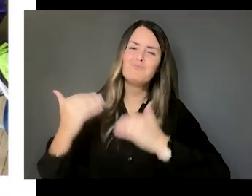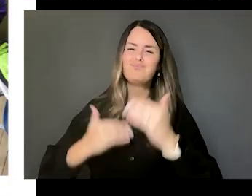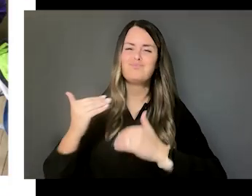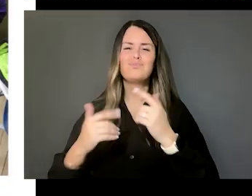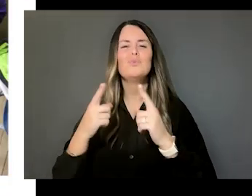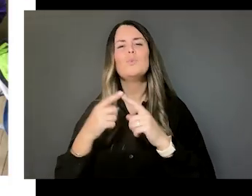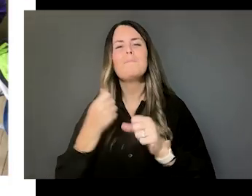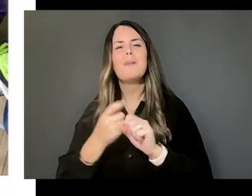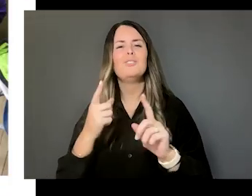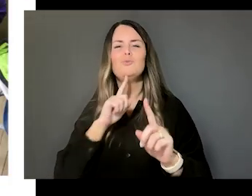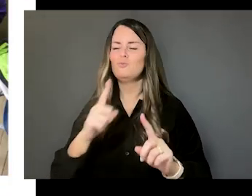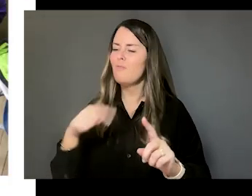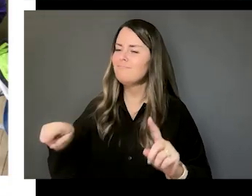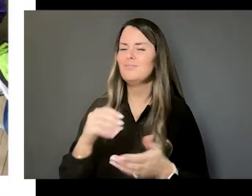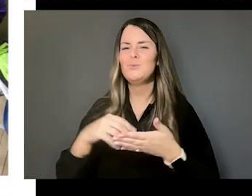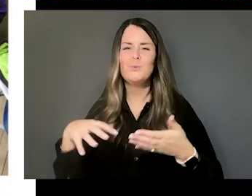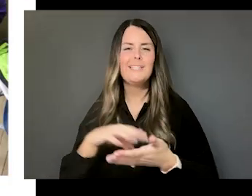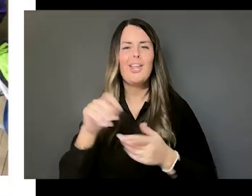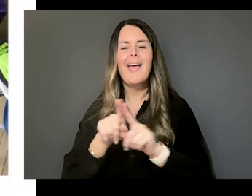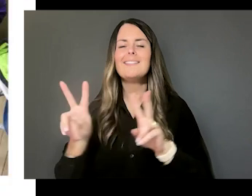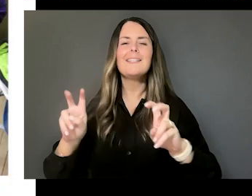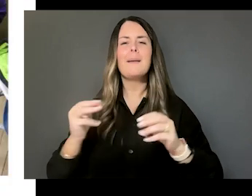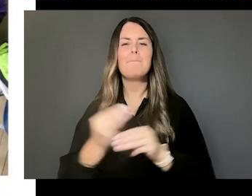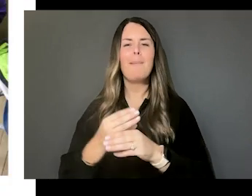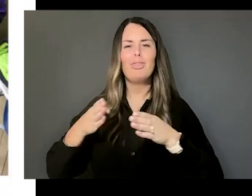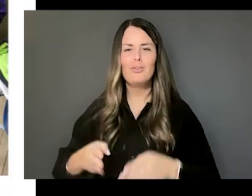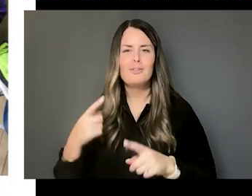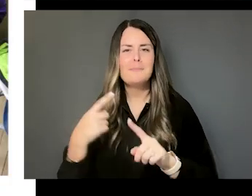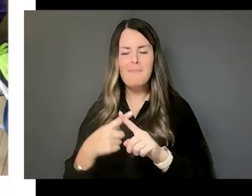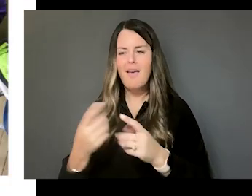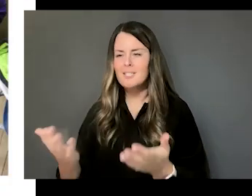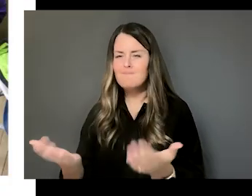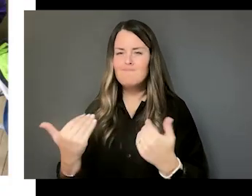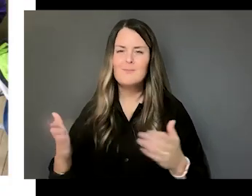all students as mathers and engaging them in rigorous grade level mathematics instruction.